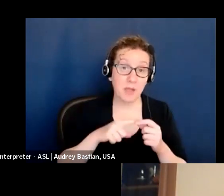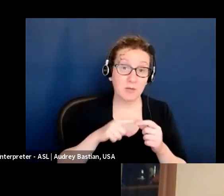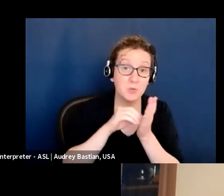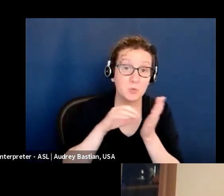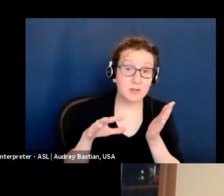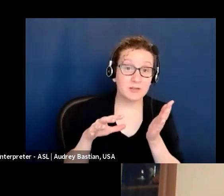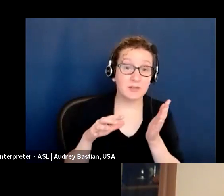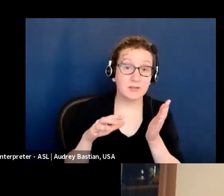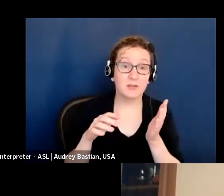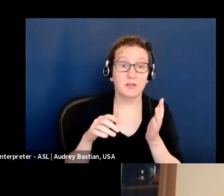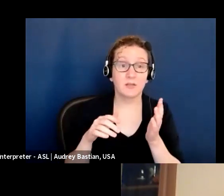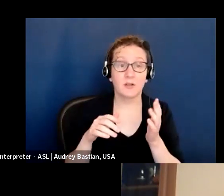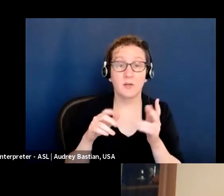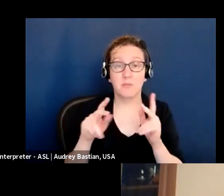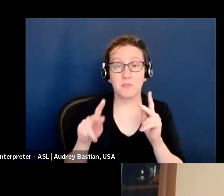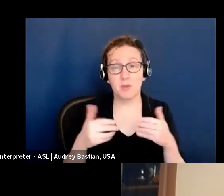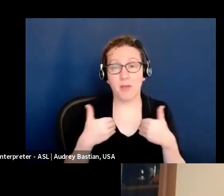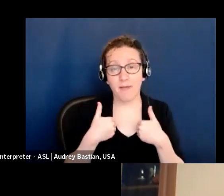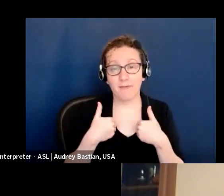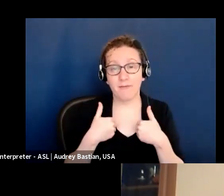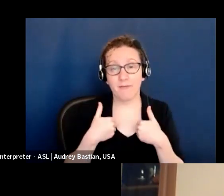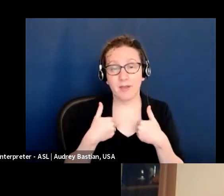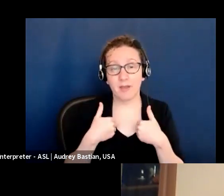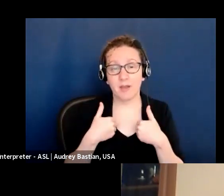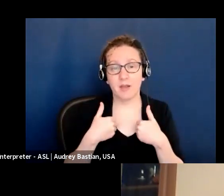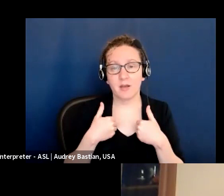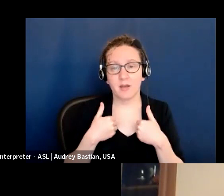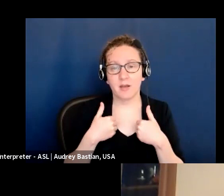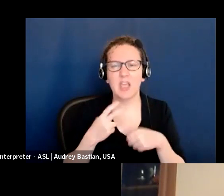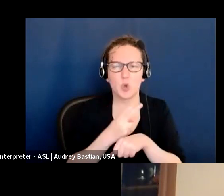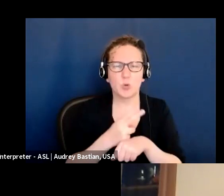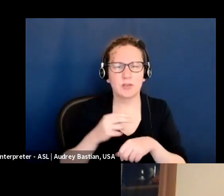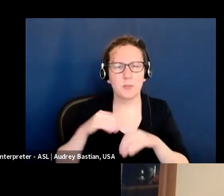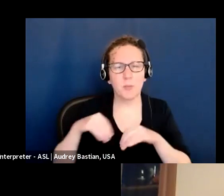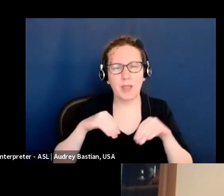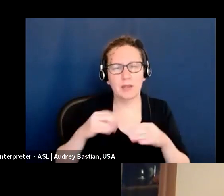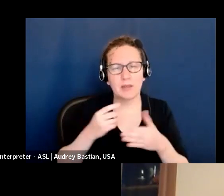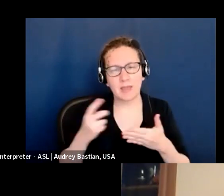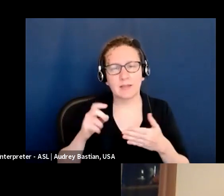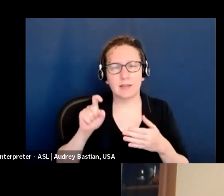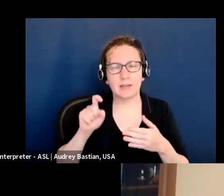people that have they use a mobility device and also need attendant care.